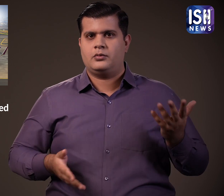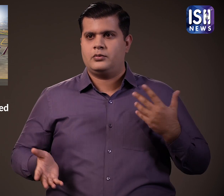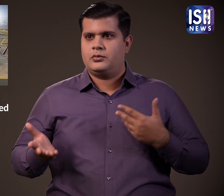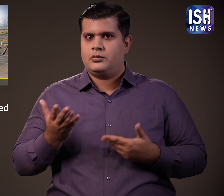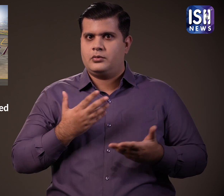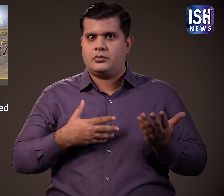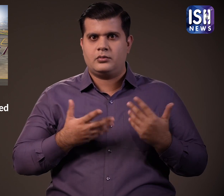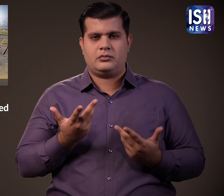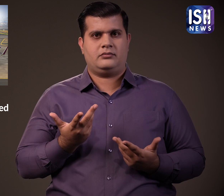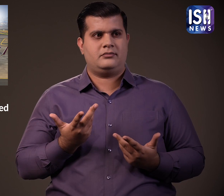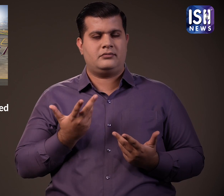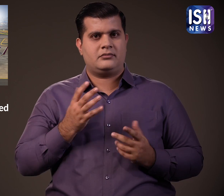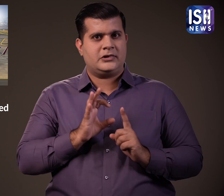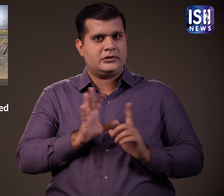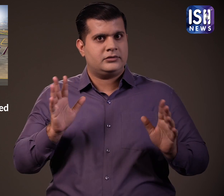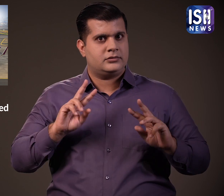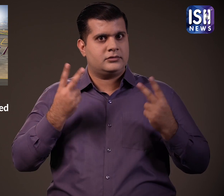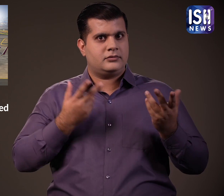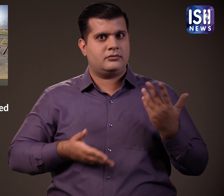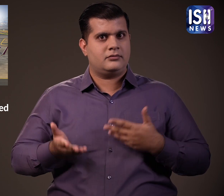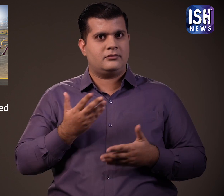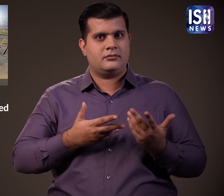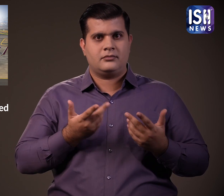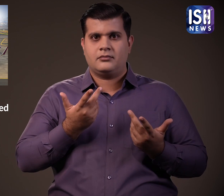All of this caused big chaos.